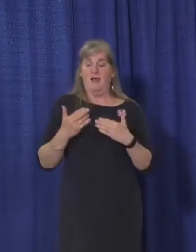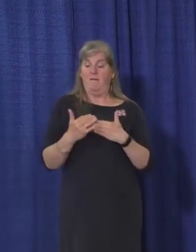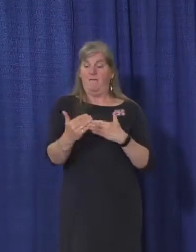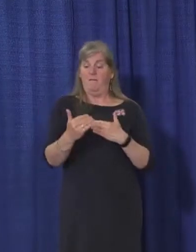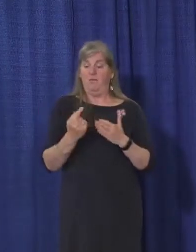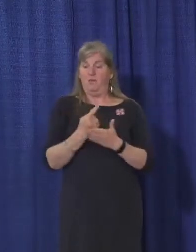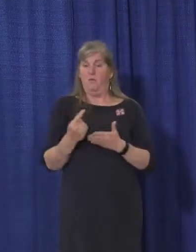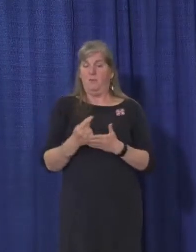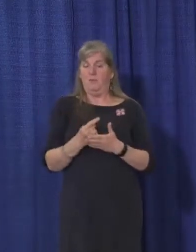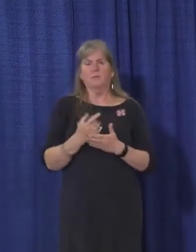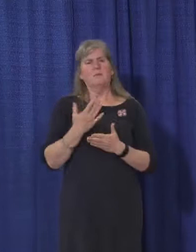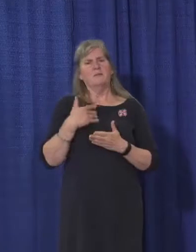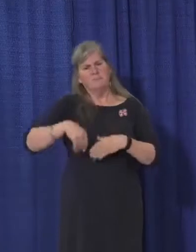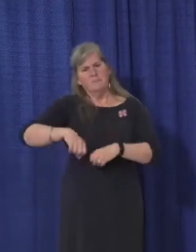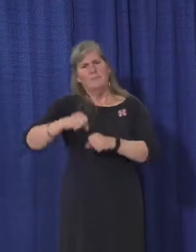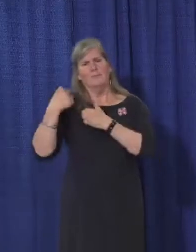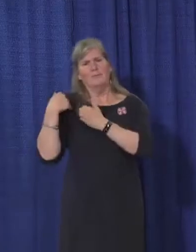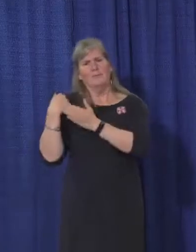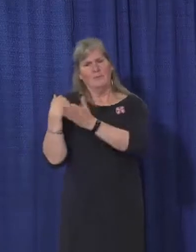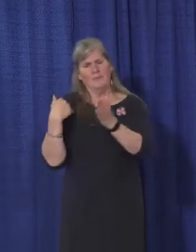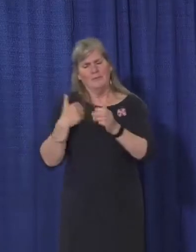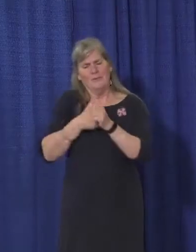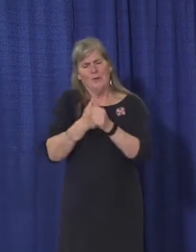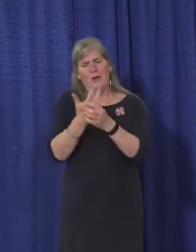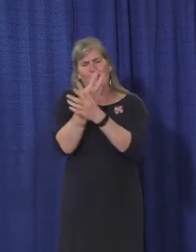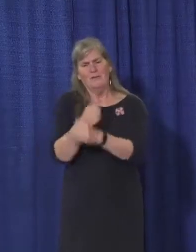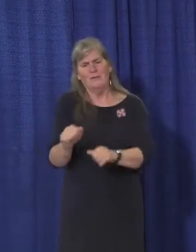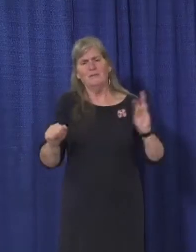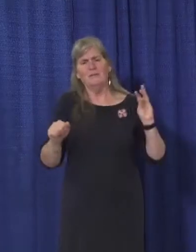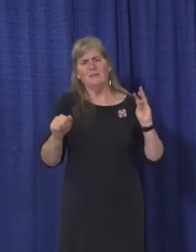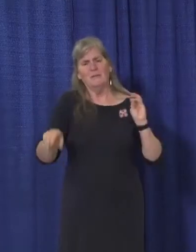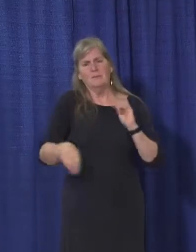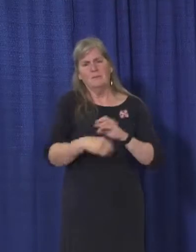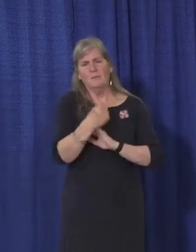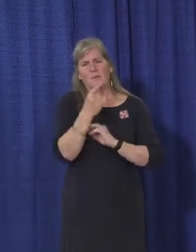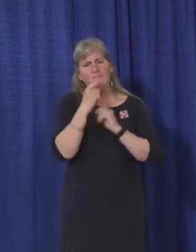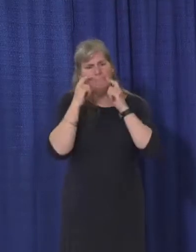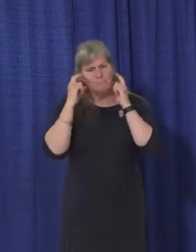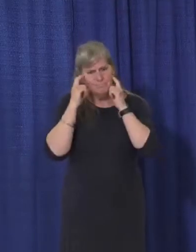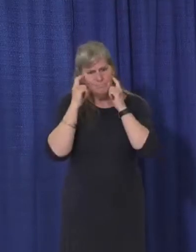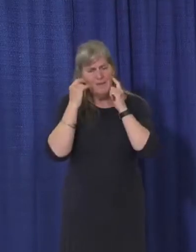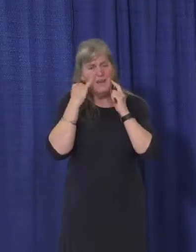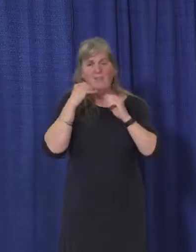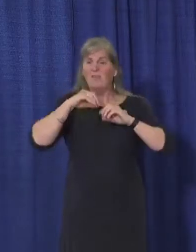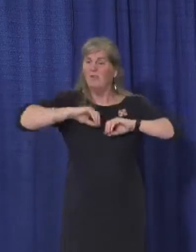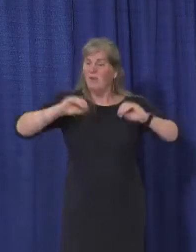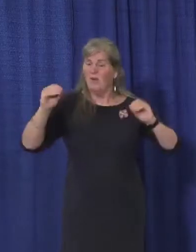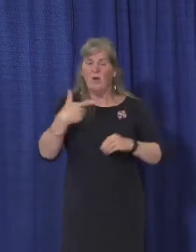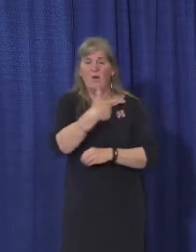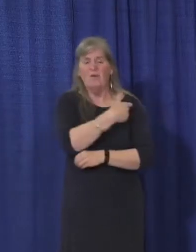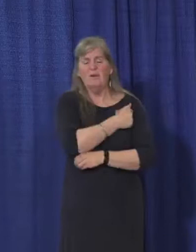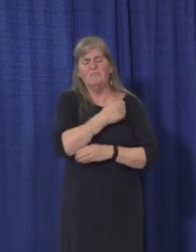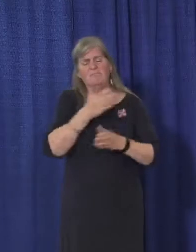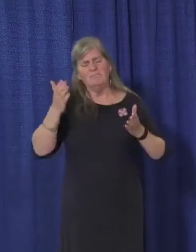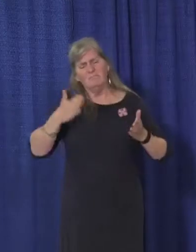Yukoners to please do your part and follow the safe six plus one and if you are not vaccinated I